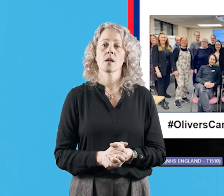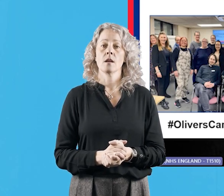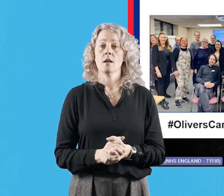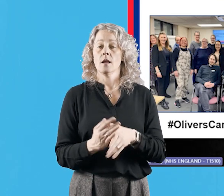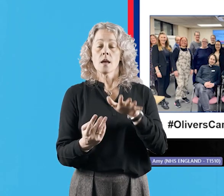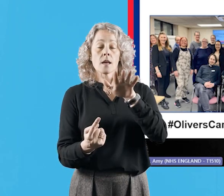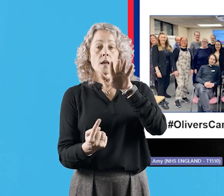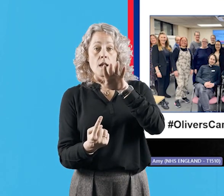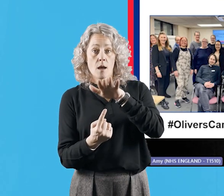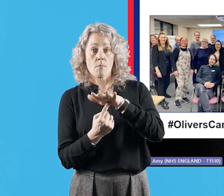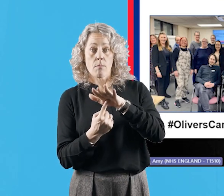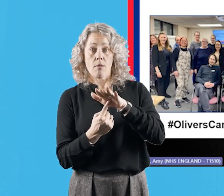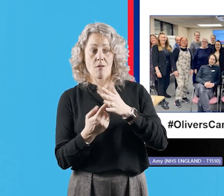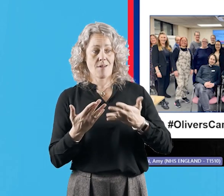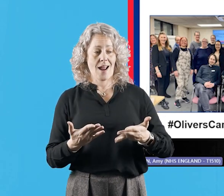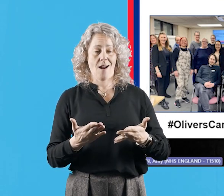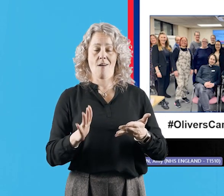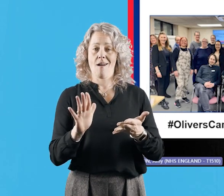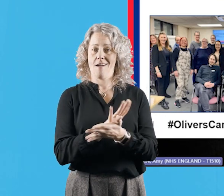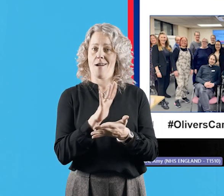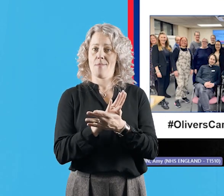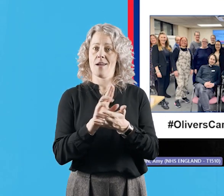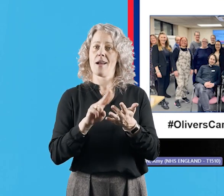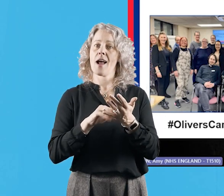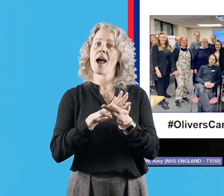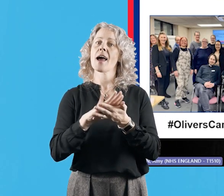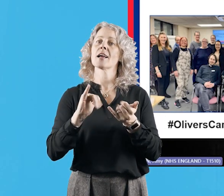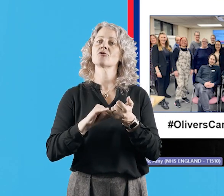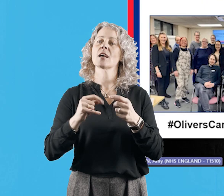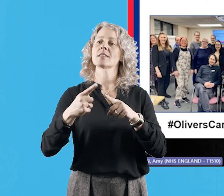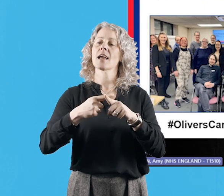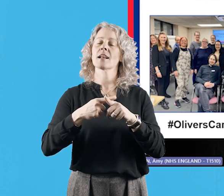It is so important that we're really pleased that NHS England